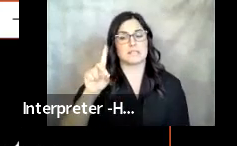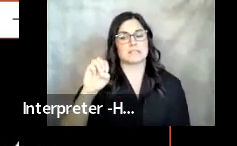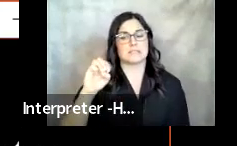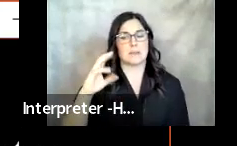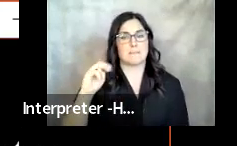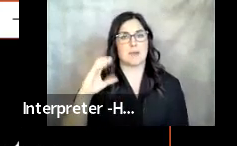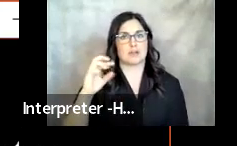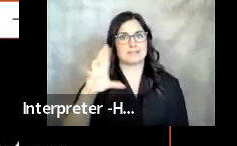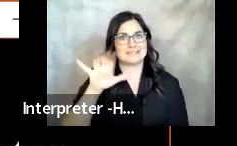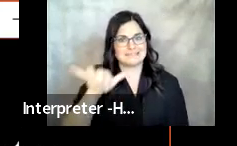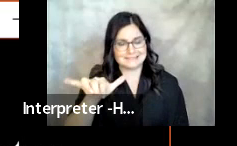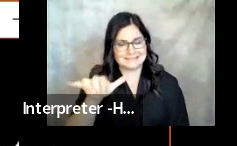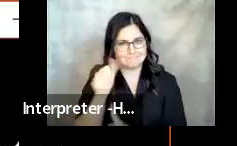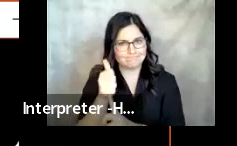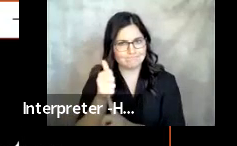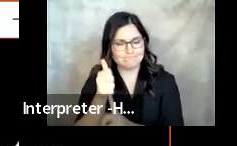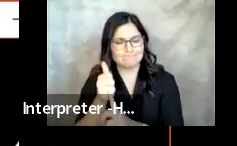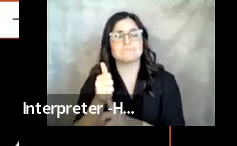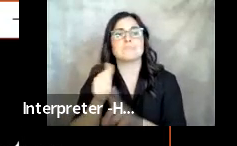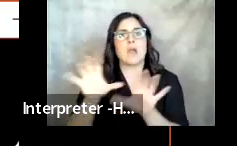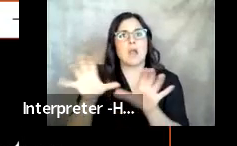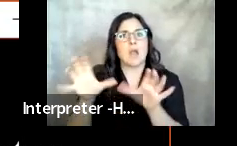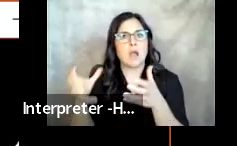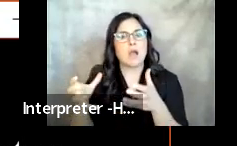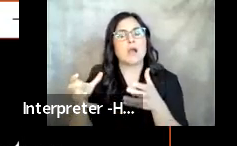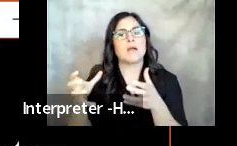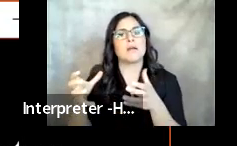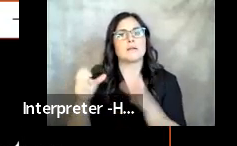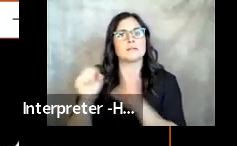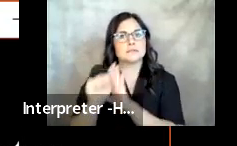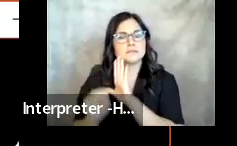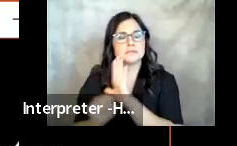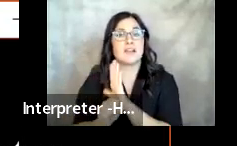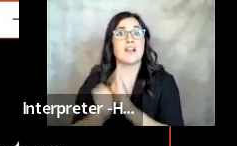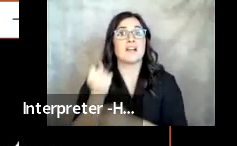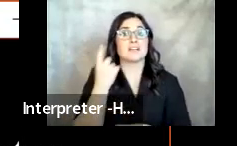In. Mississippi is a democracy? And over half of the people who.